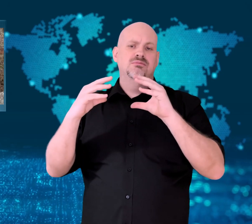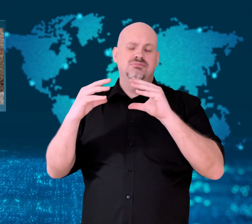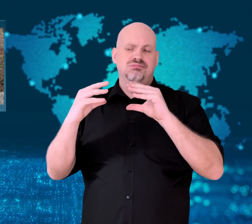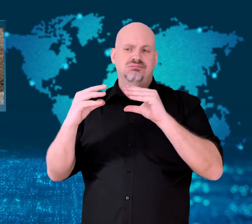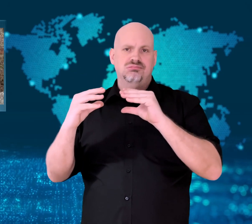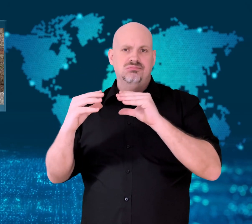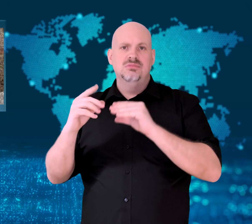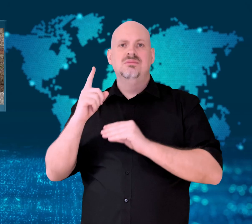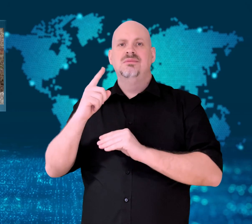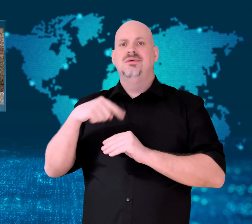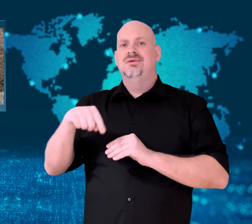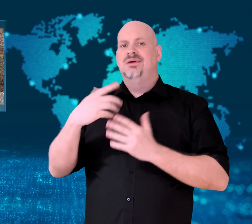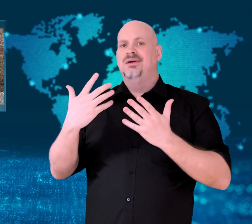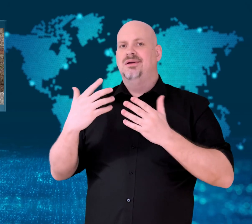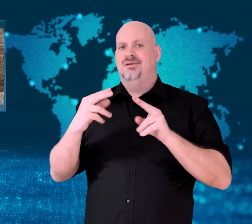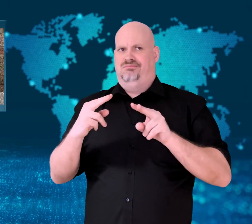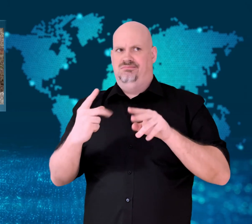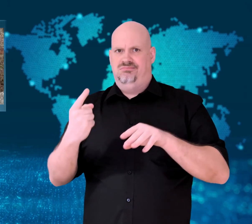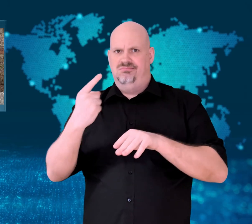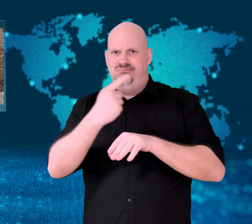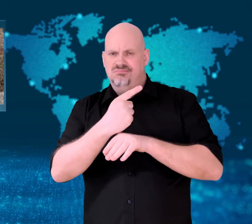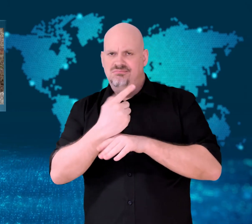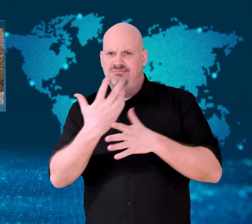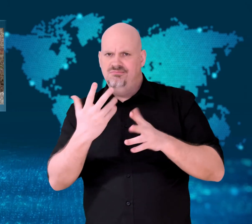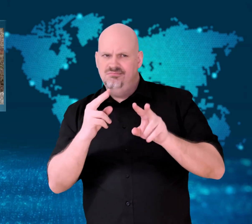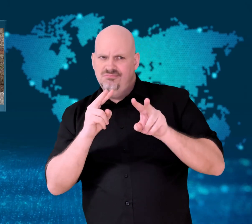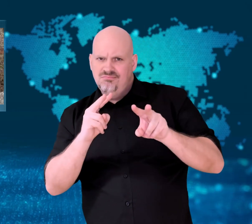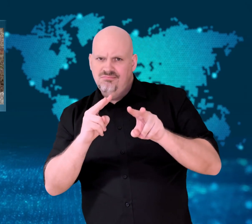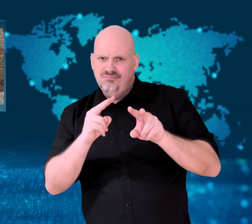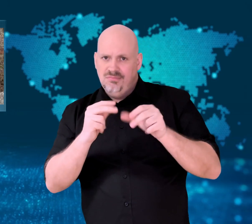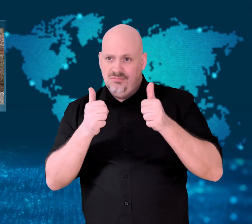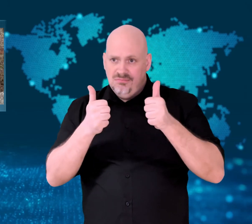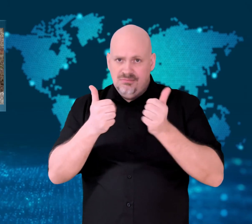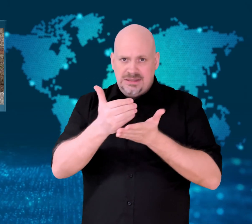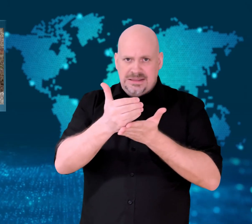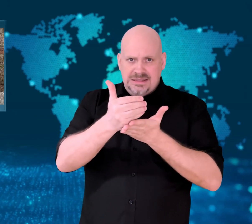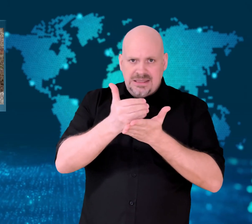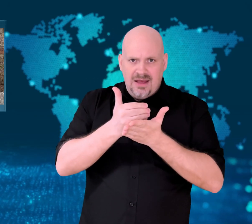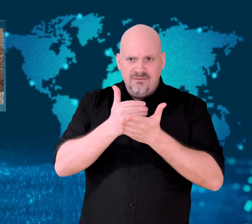but the incident raised important questions about security